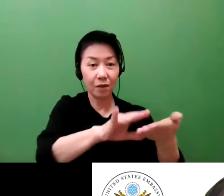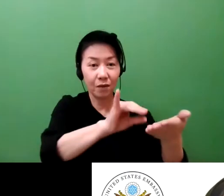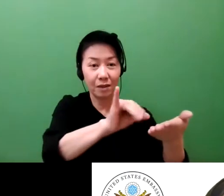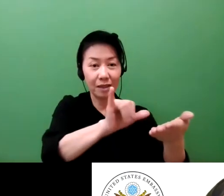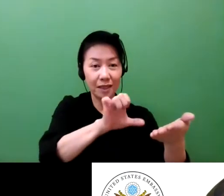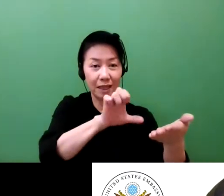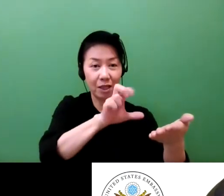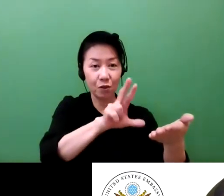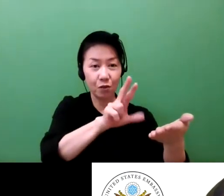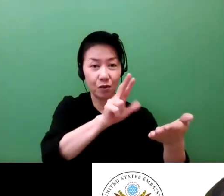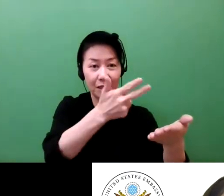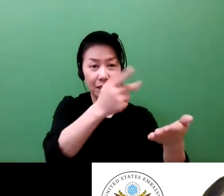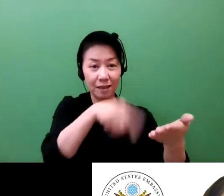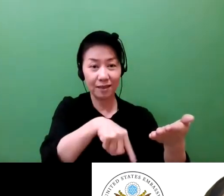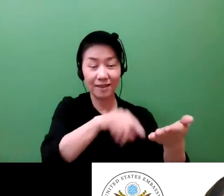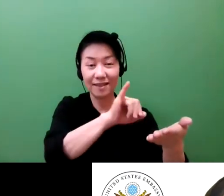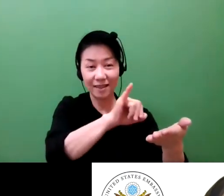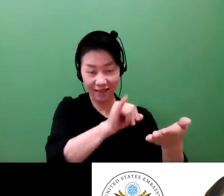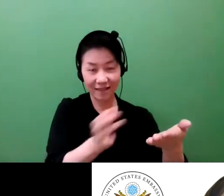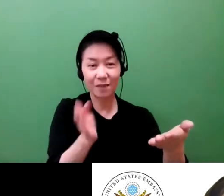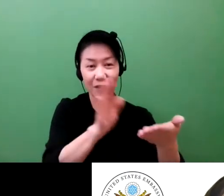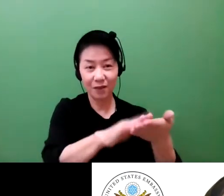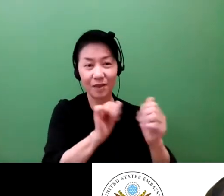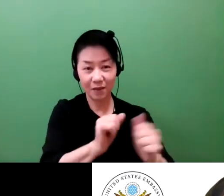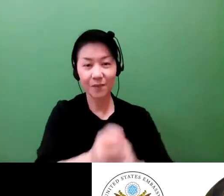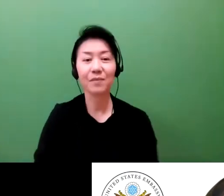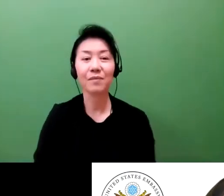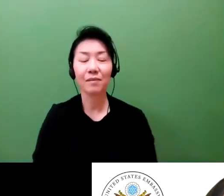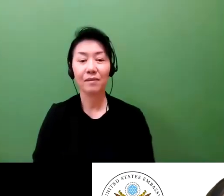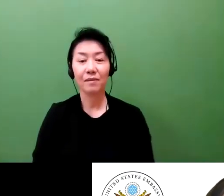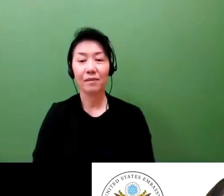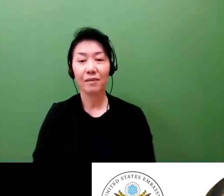Thank you so much, Erin. Before we end the program today, we'd